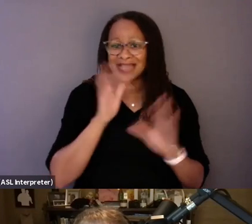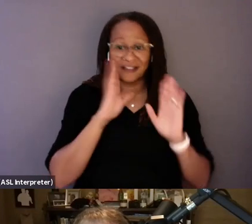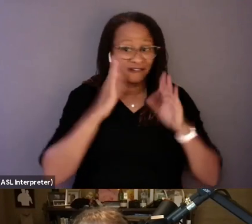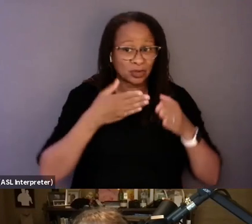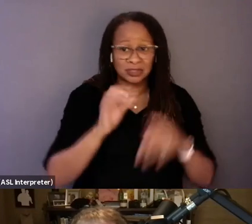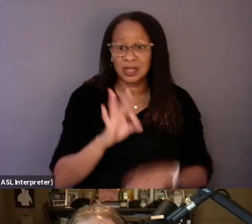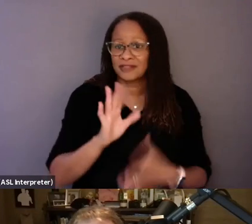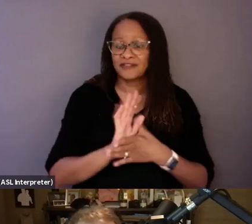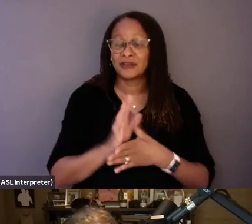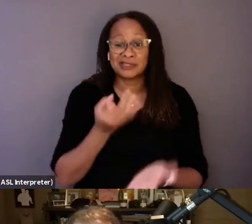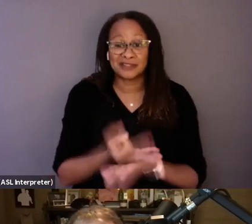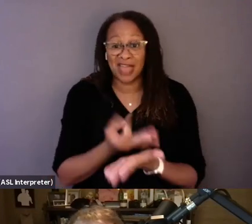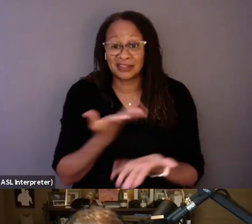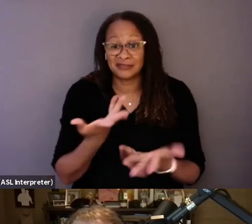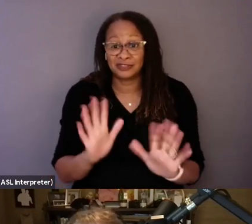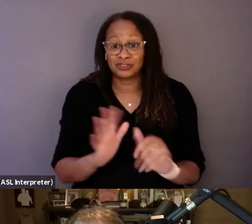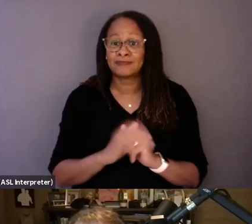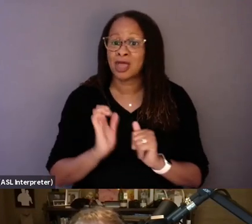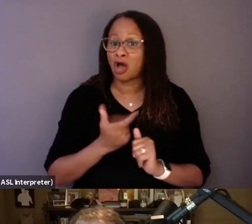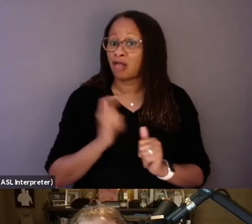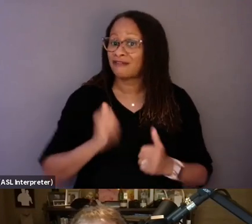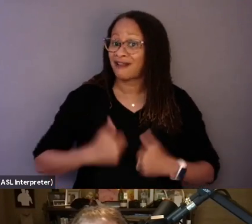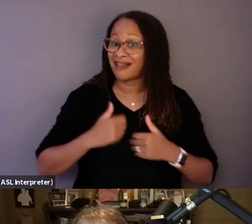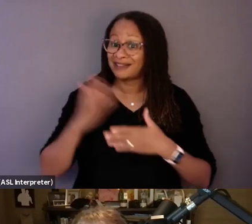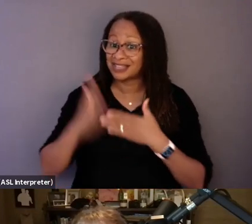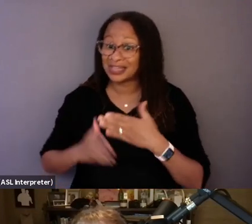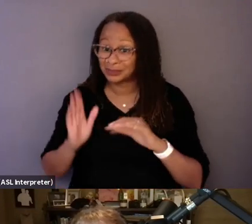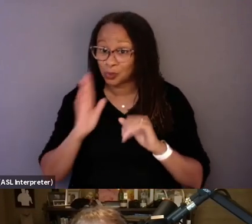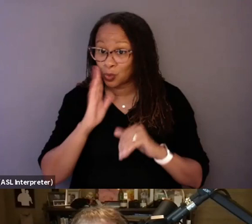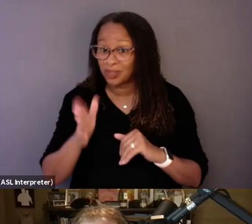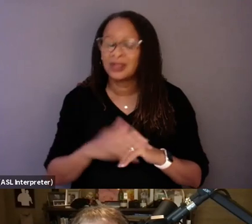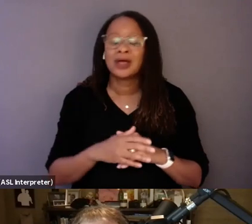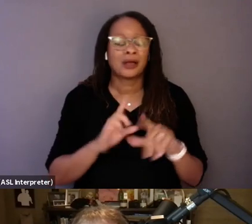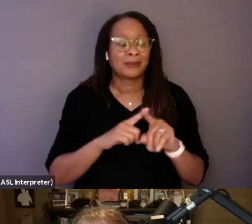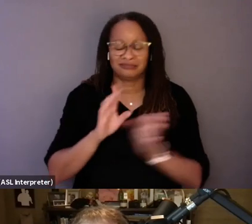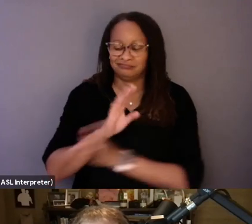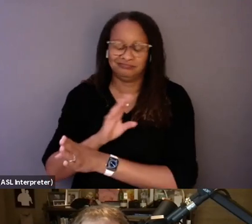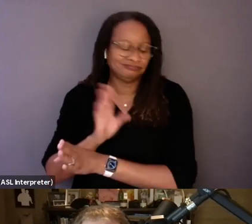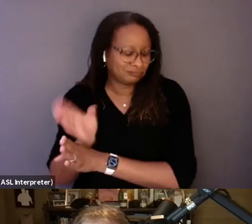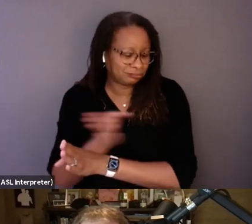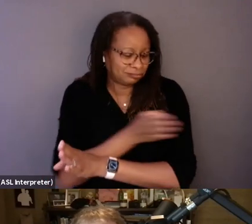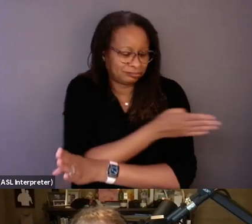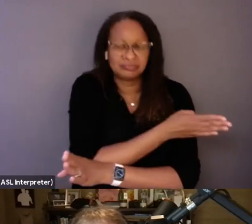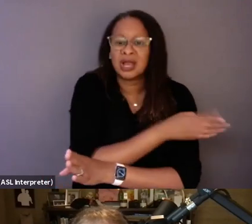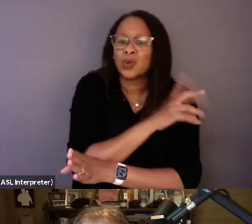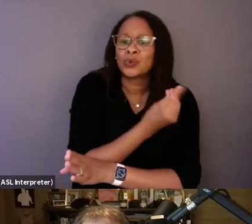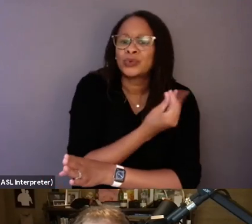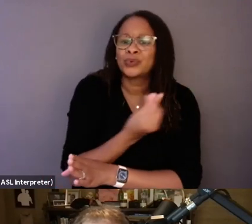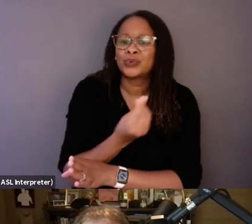It's a fact, all of our lives come to an end. We wanted to look at the essence of the life that he lived and the man that he was.